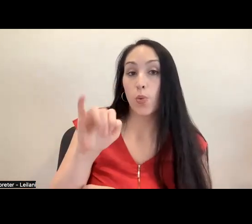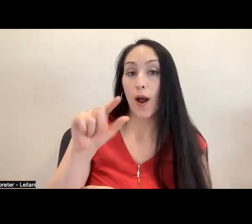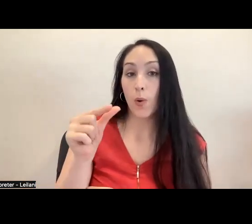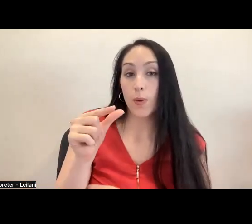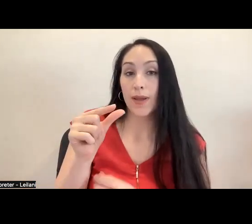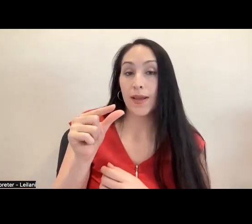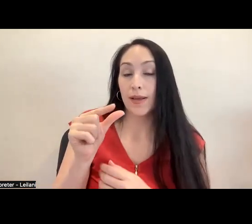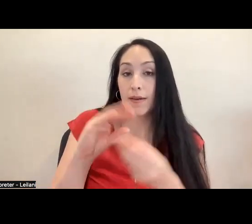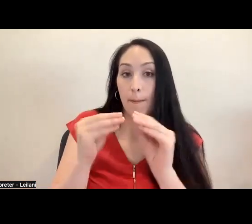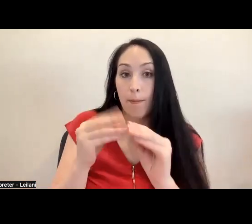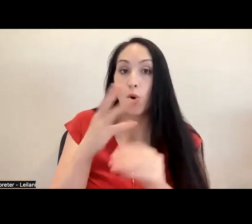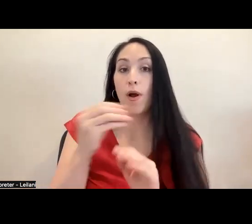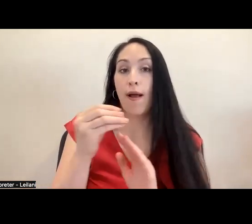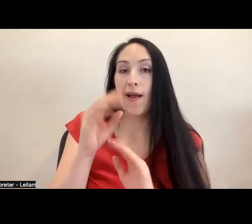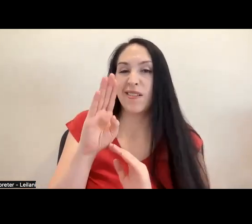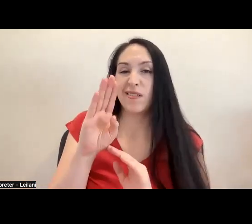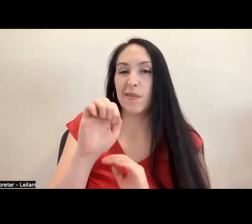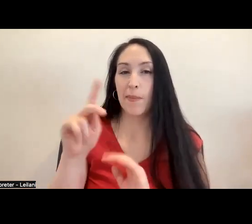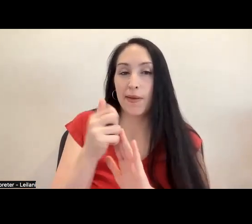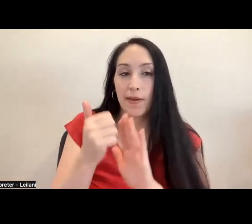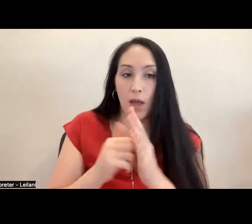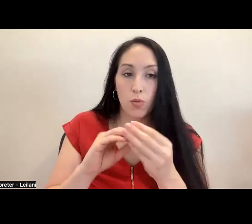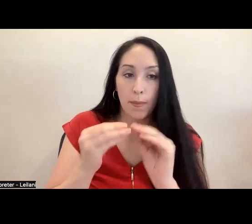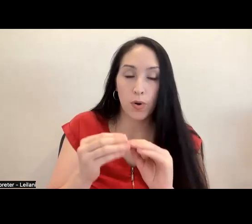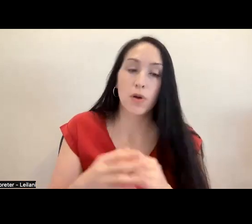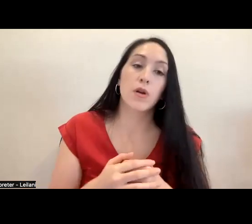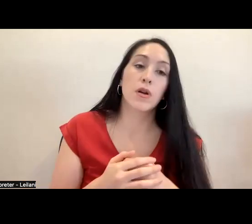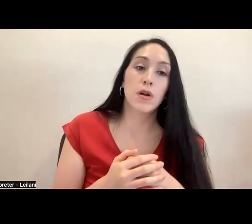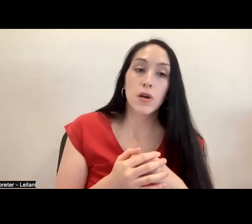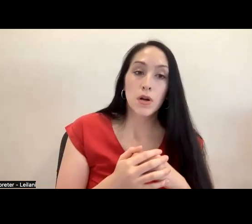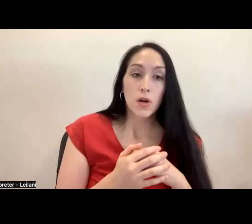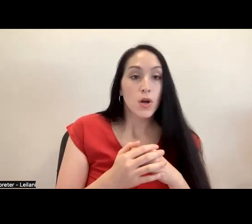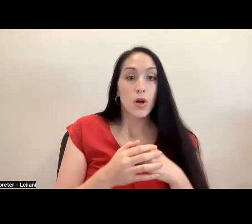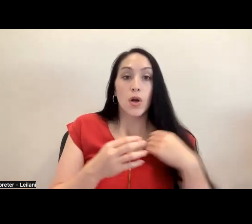We also use plaid, which lets you log in and directly connected that way.